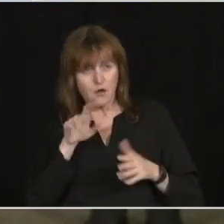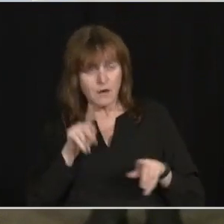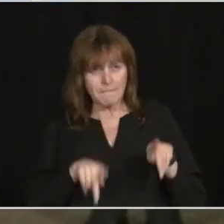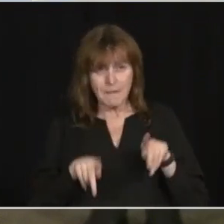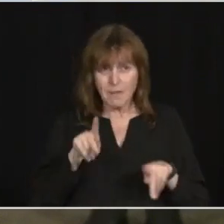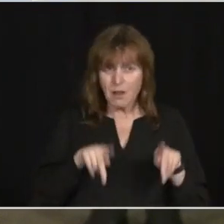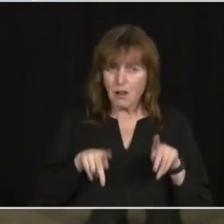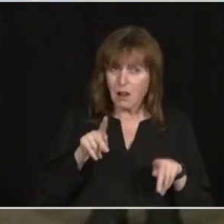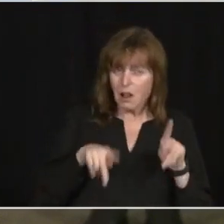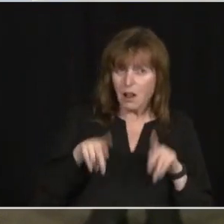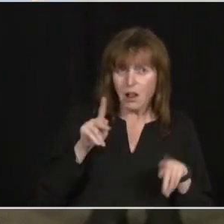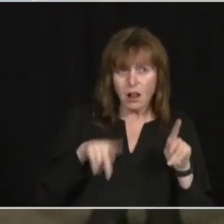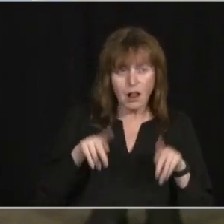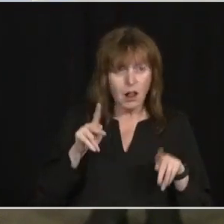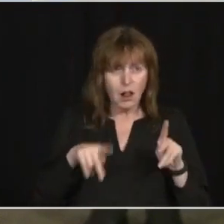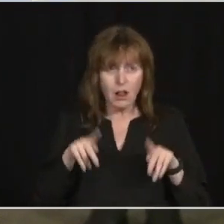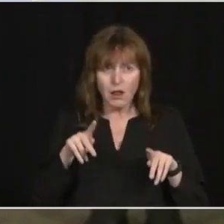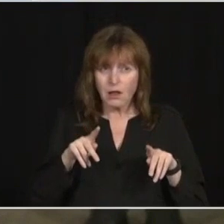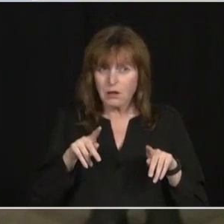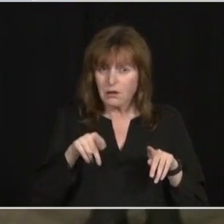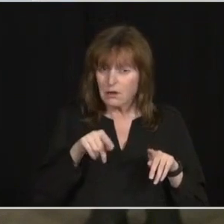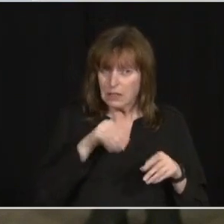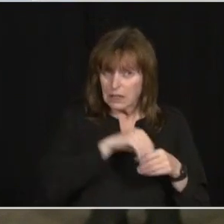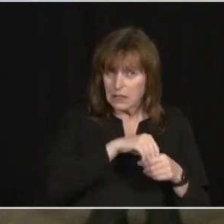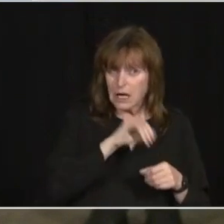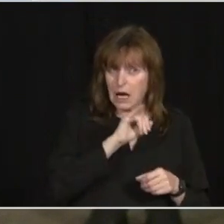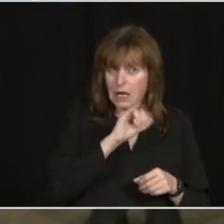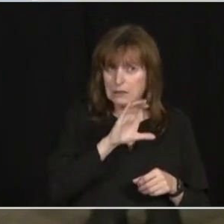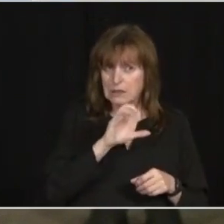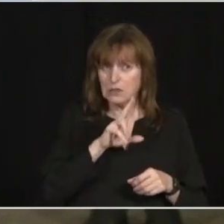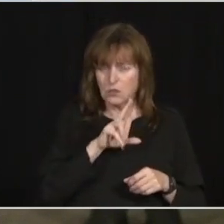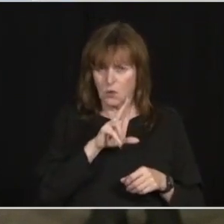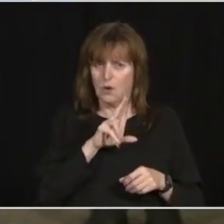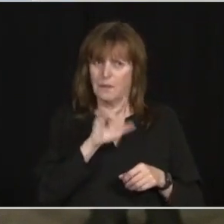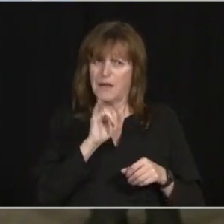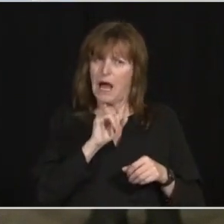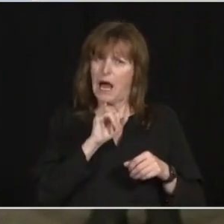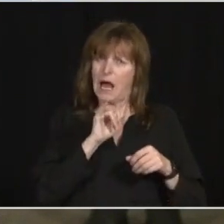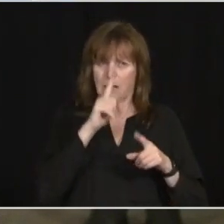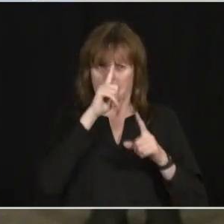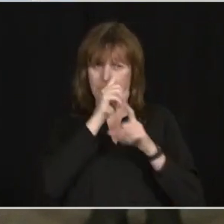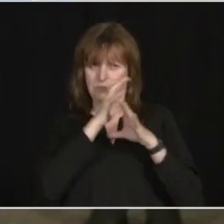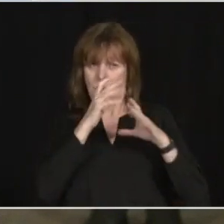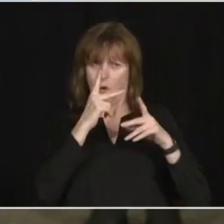told, in ICU. The best-case scenario was about 1200,